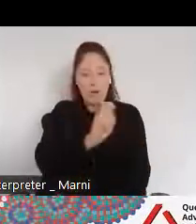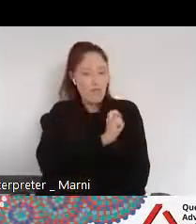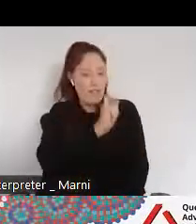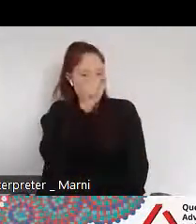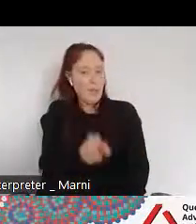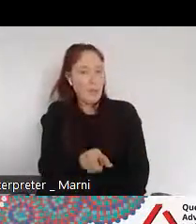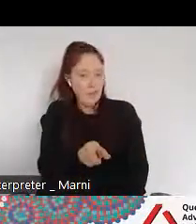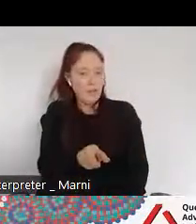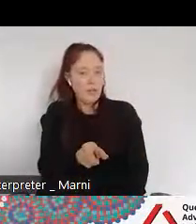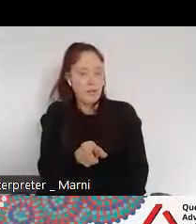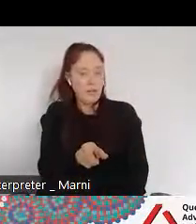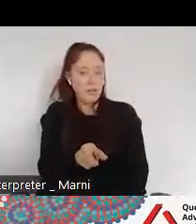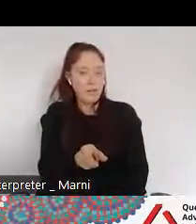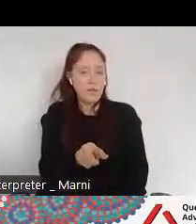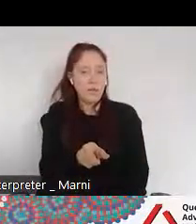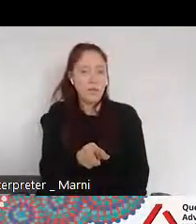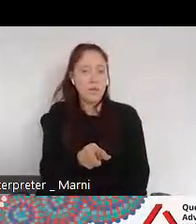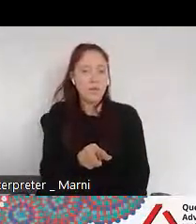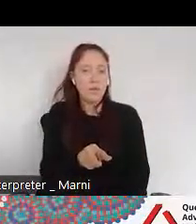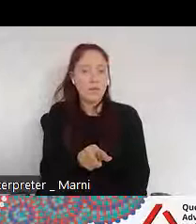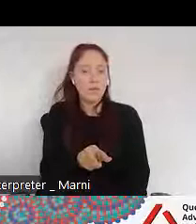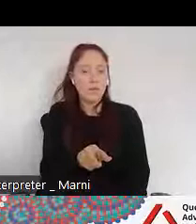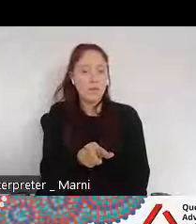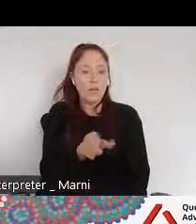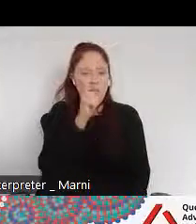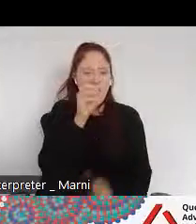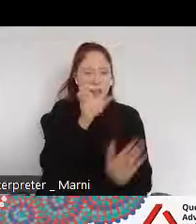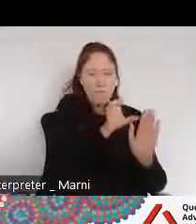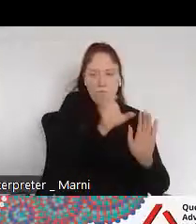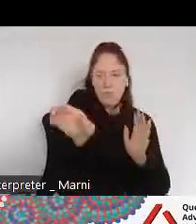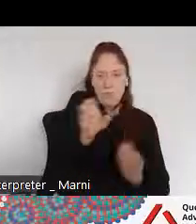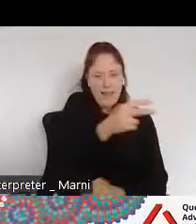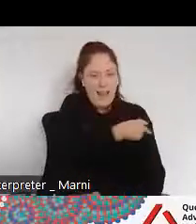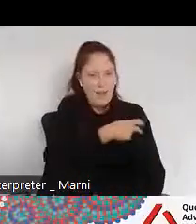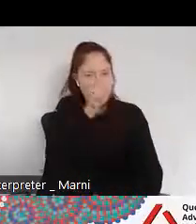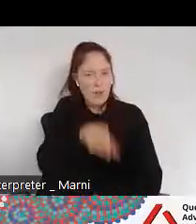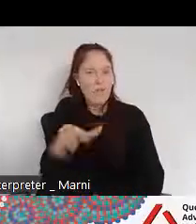which is another statutory entity which can be appointed as administrator. Active parties can